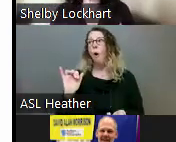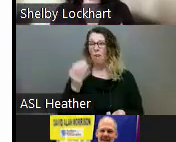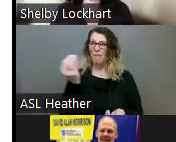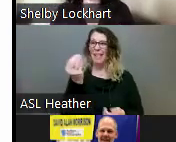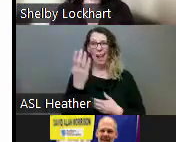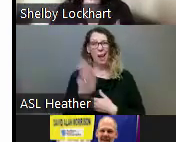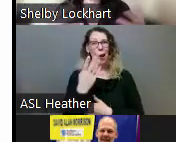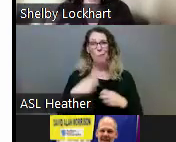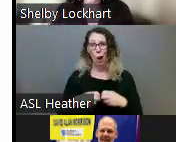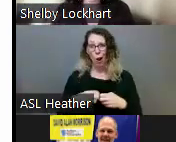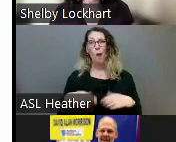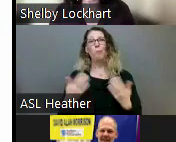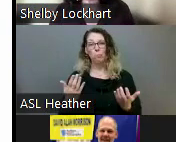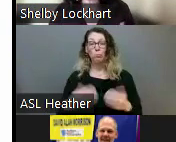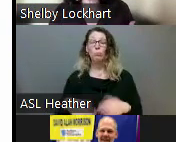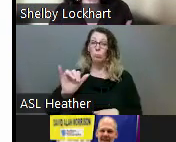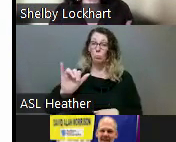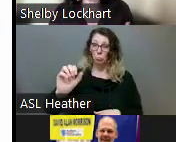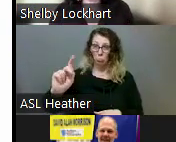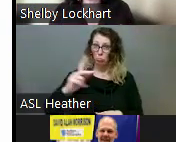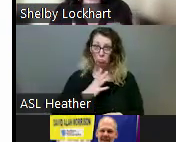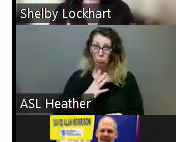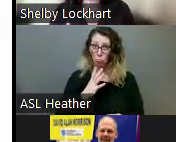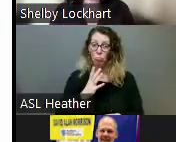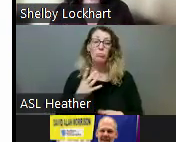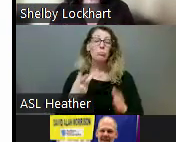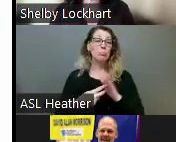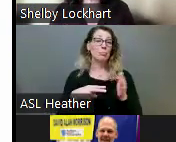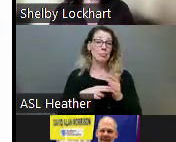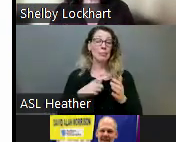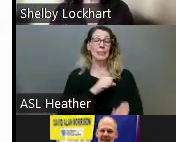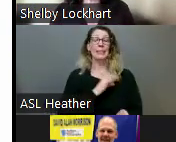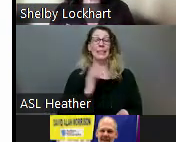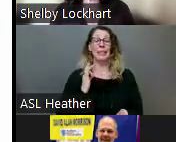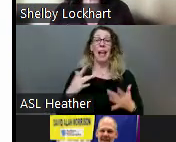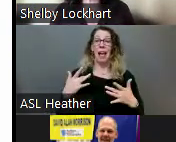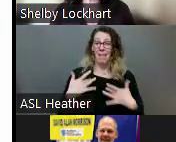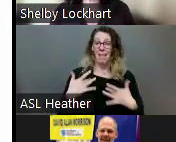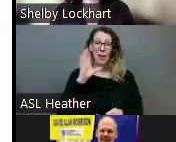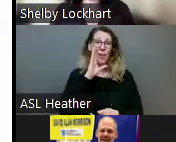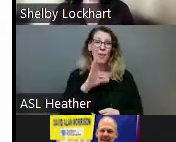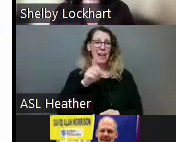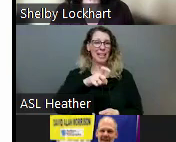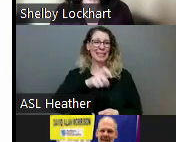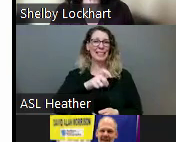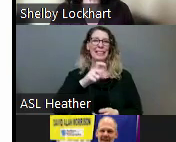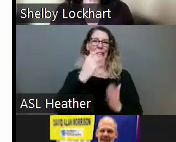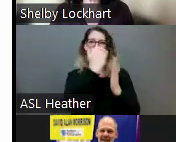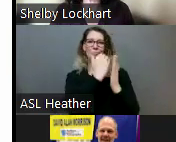problem okay. So the staff oftentimes is going to need that menu of options at that